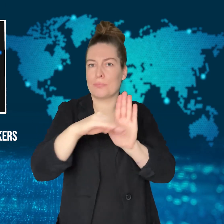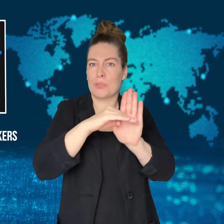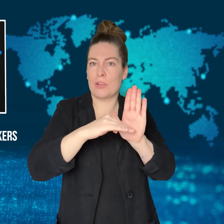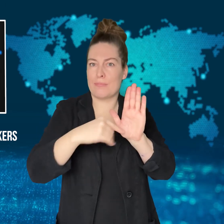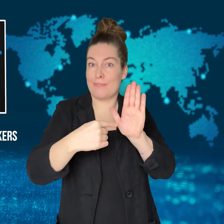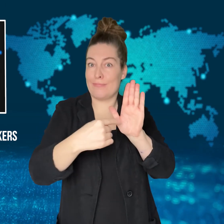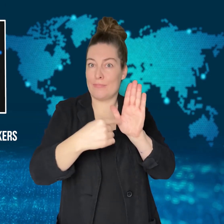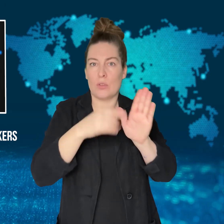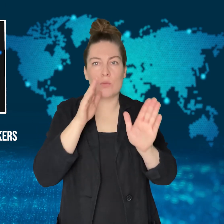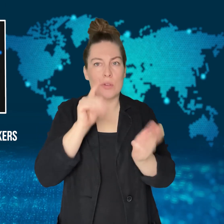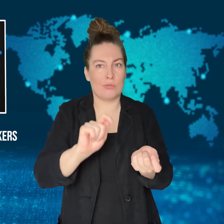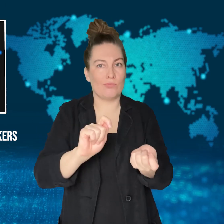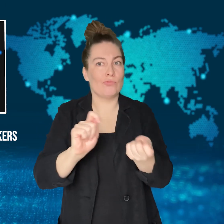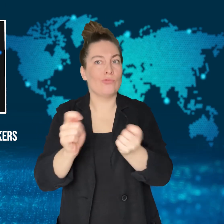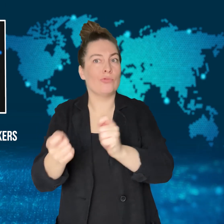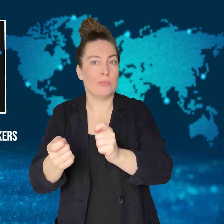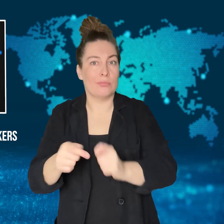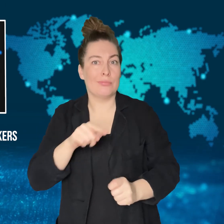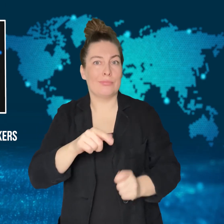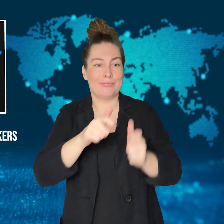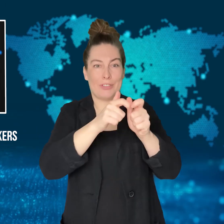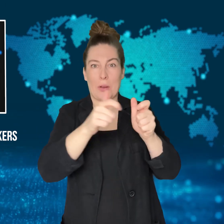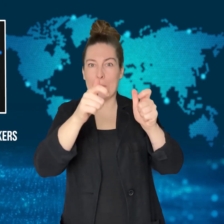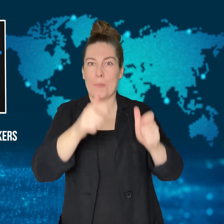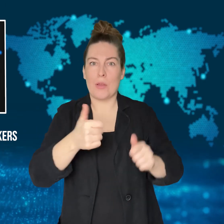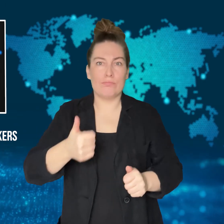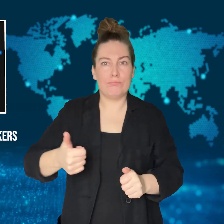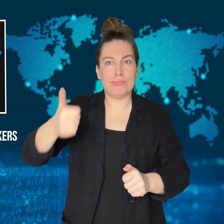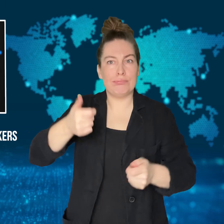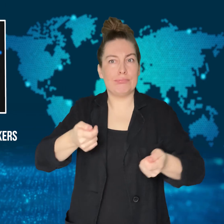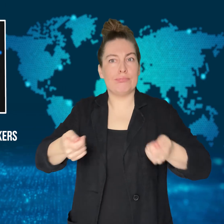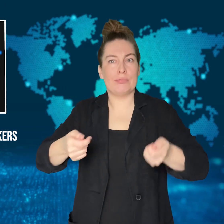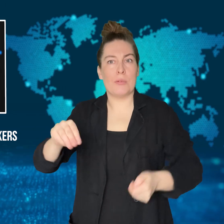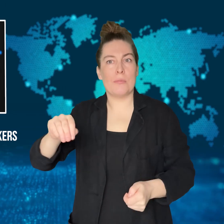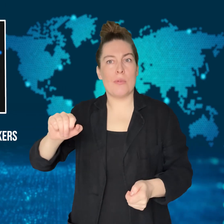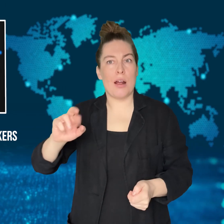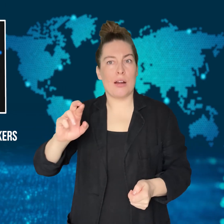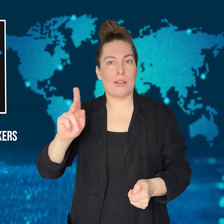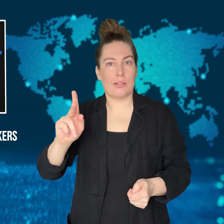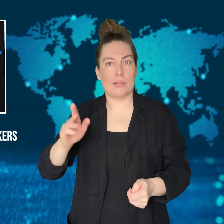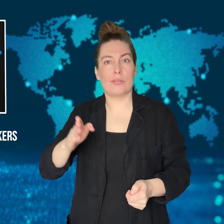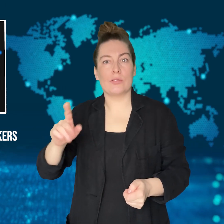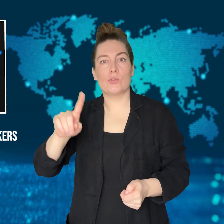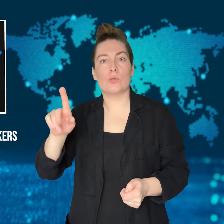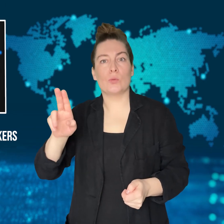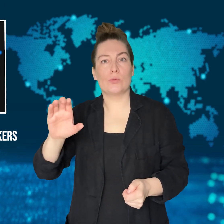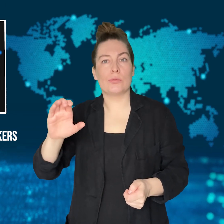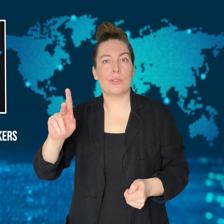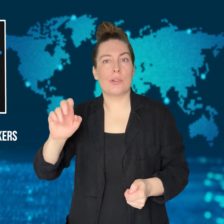The company's CEO, Mark Zuckerberg, said